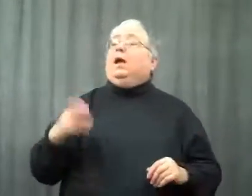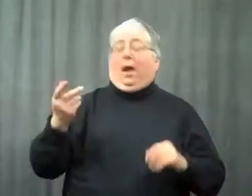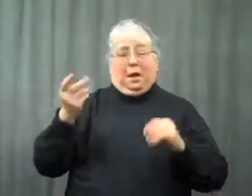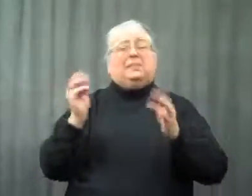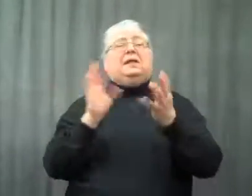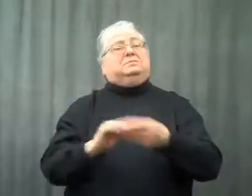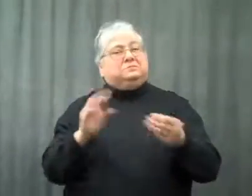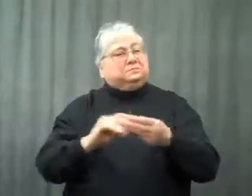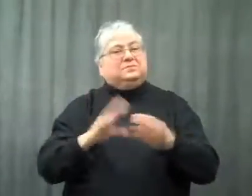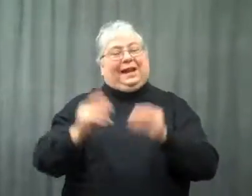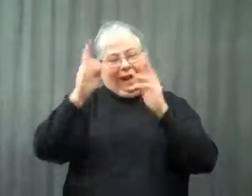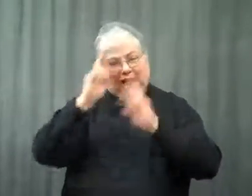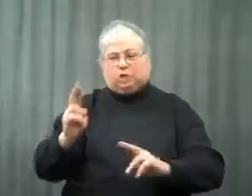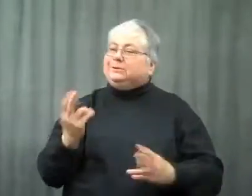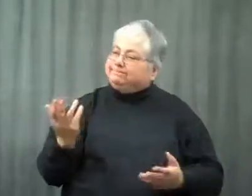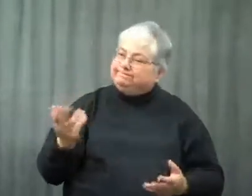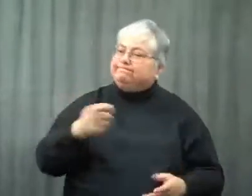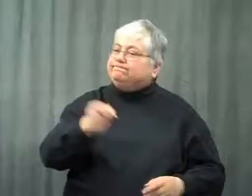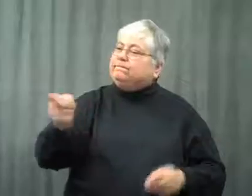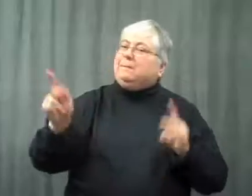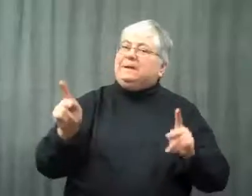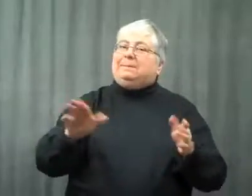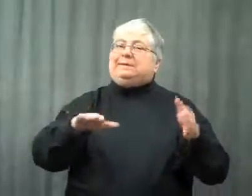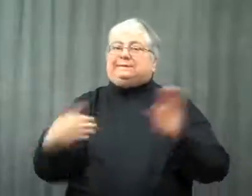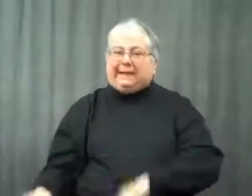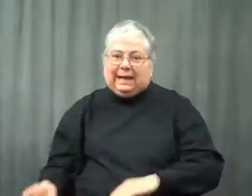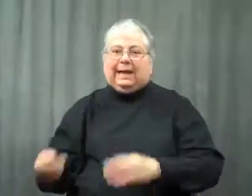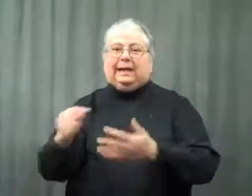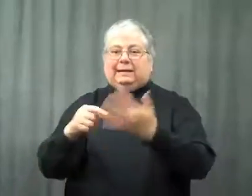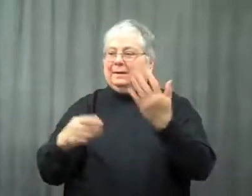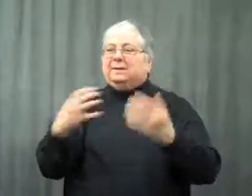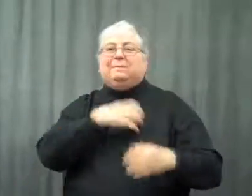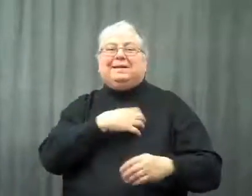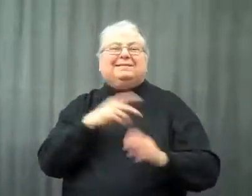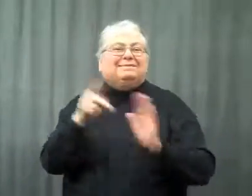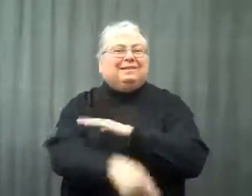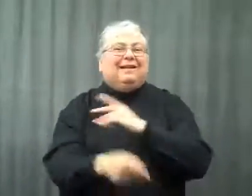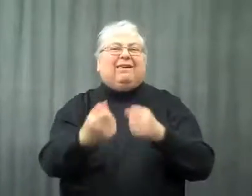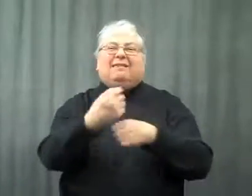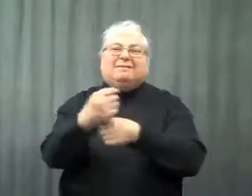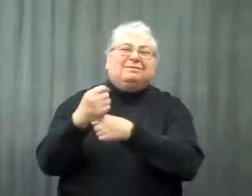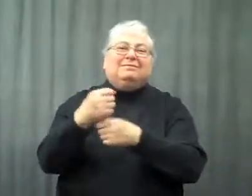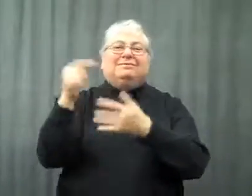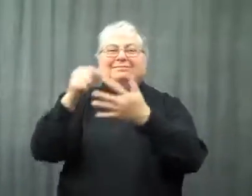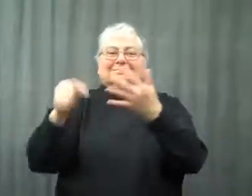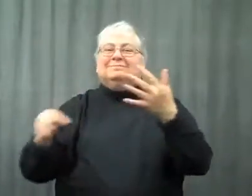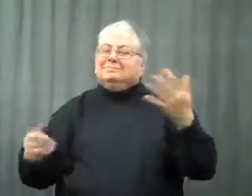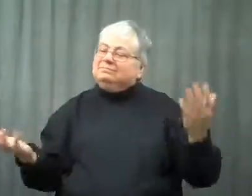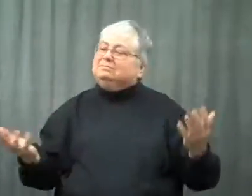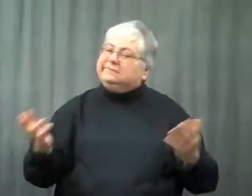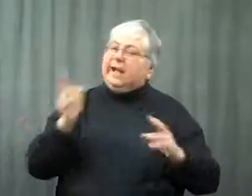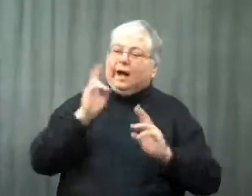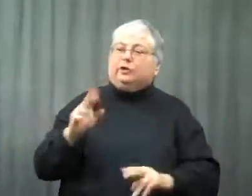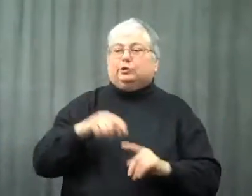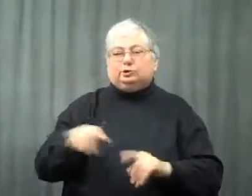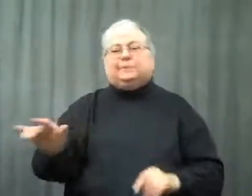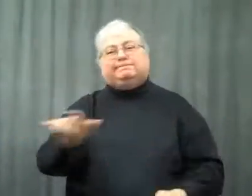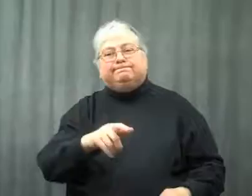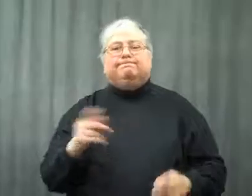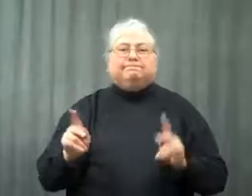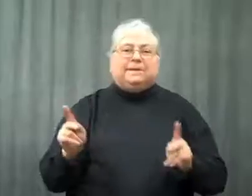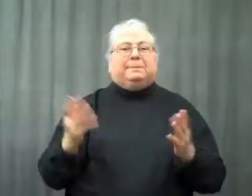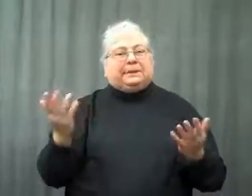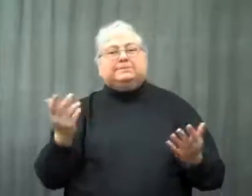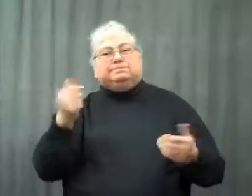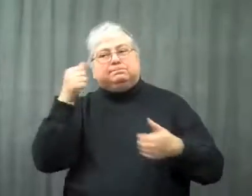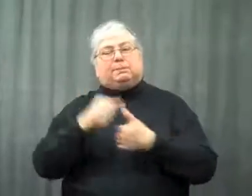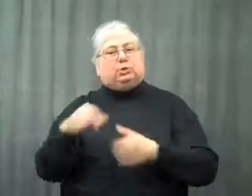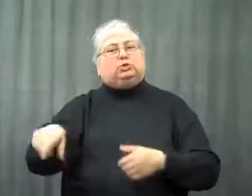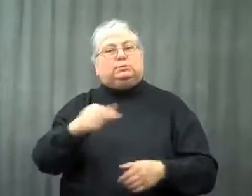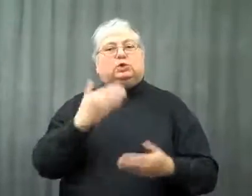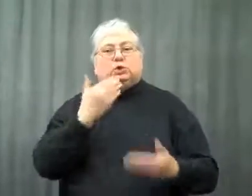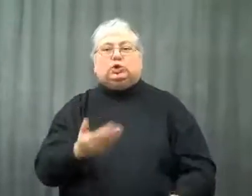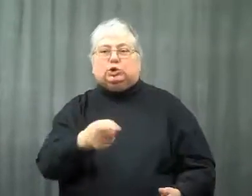The general went on to honor those that had been killed by the police in the protests.